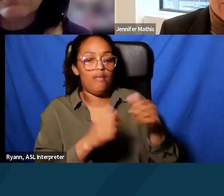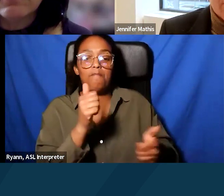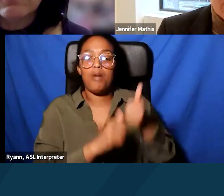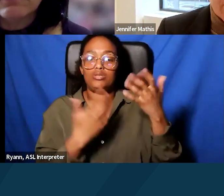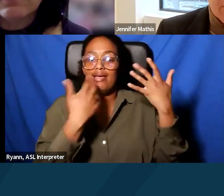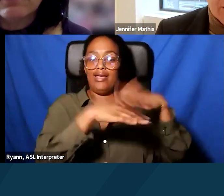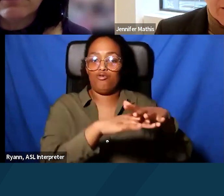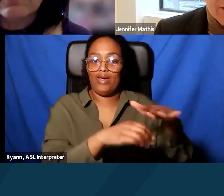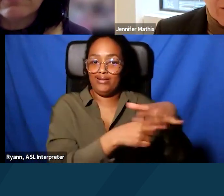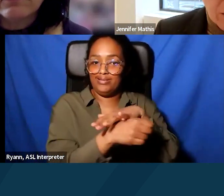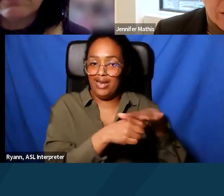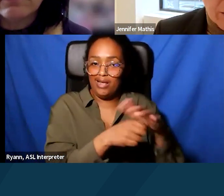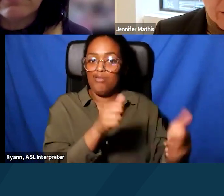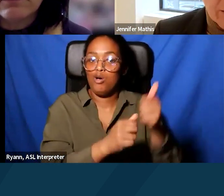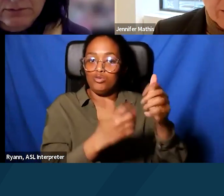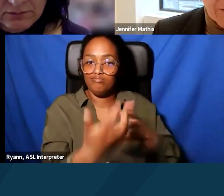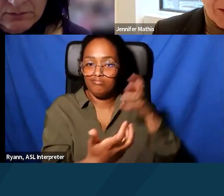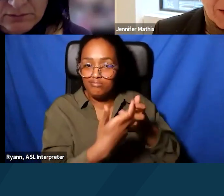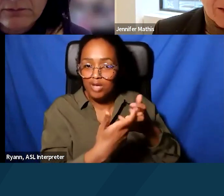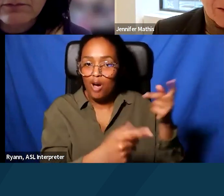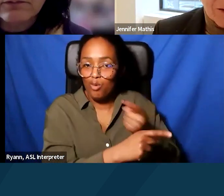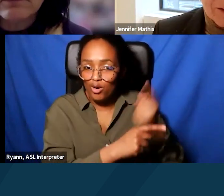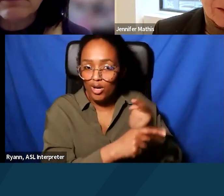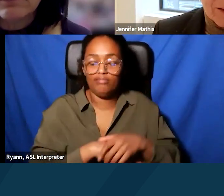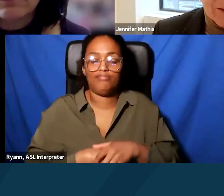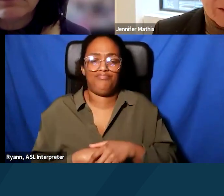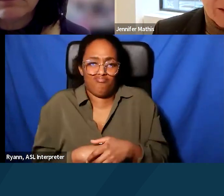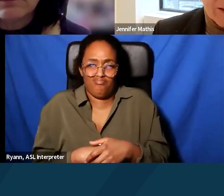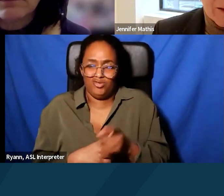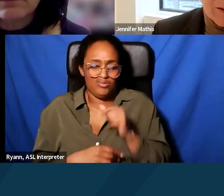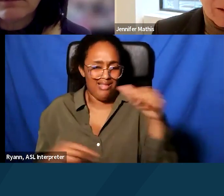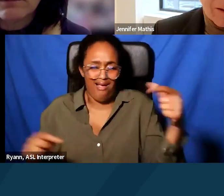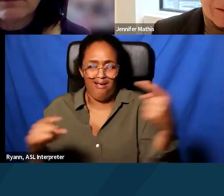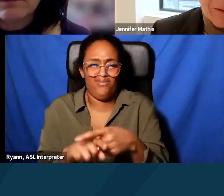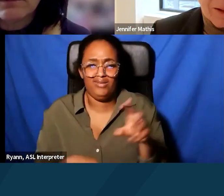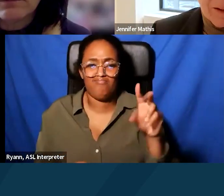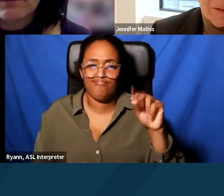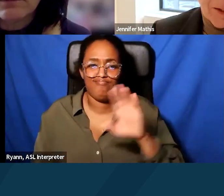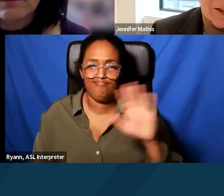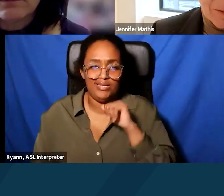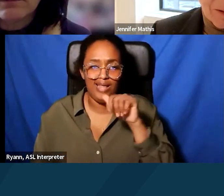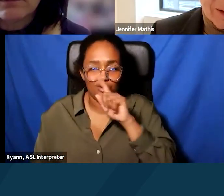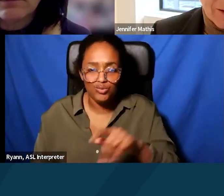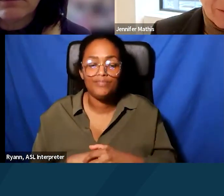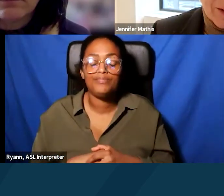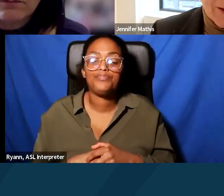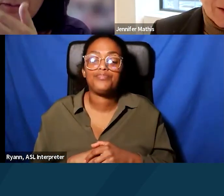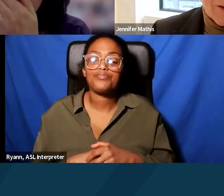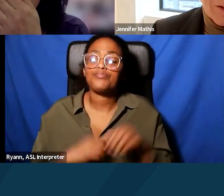And there are many services in the Medicaid program that